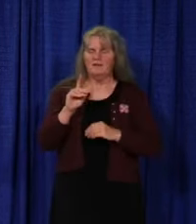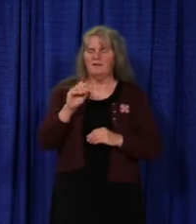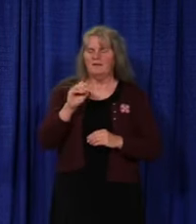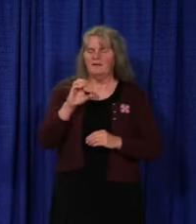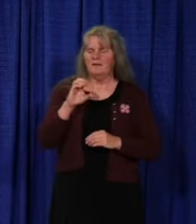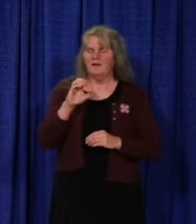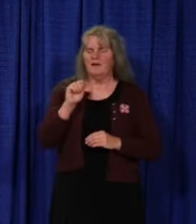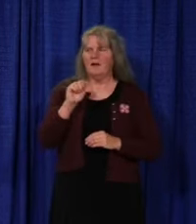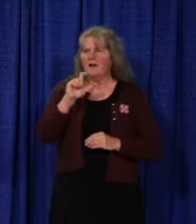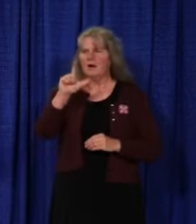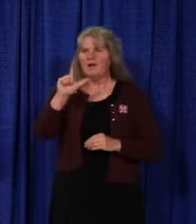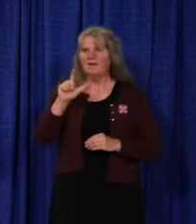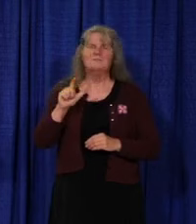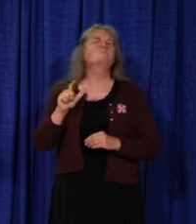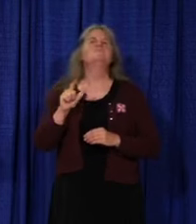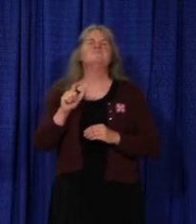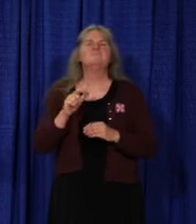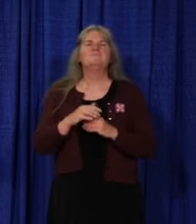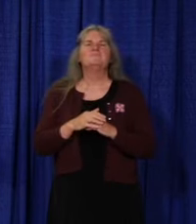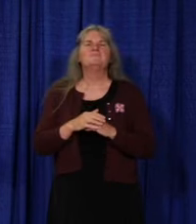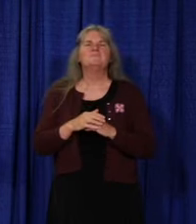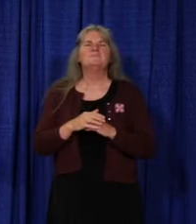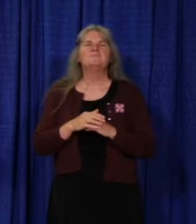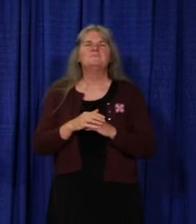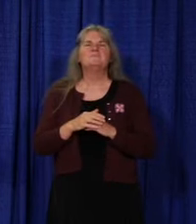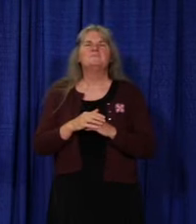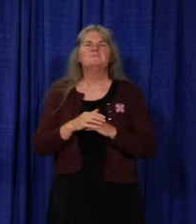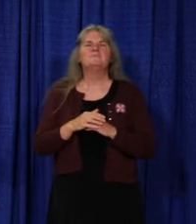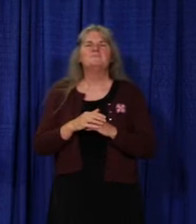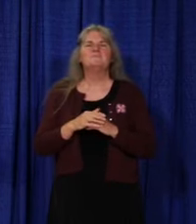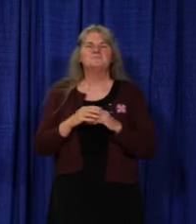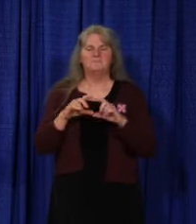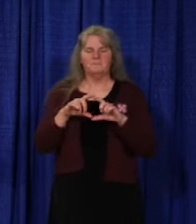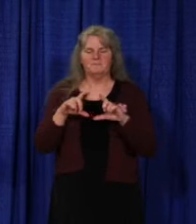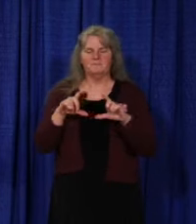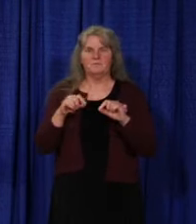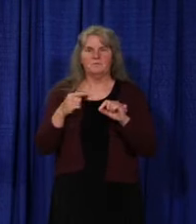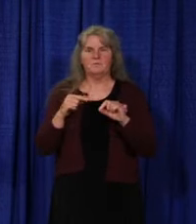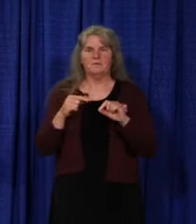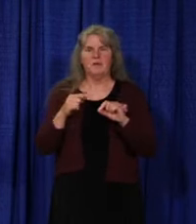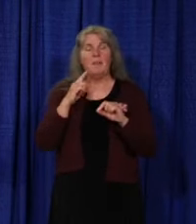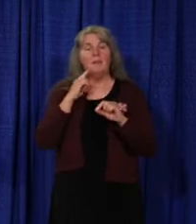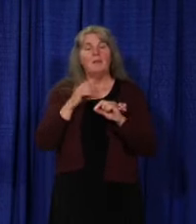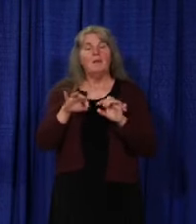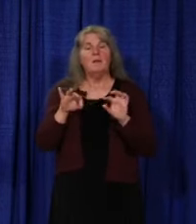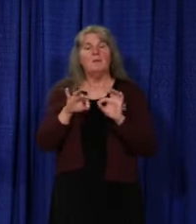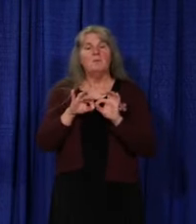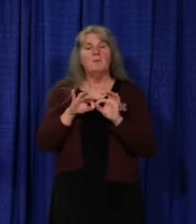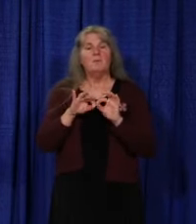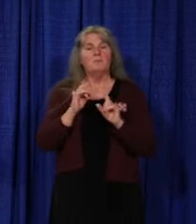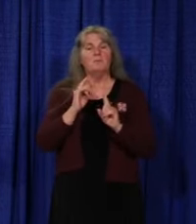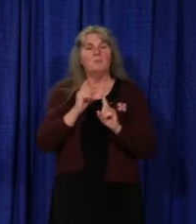they are decals. I think the most important thing here is there are many valid